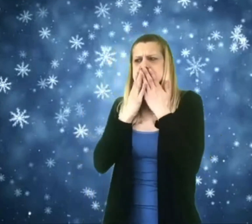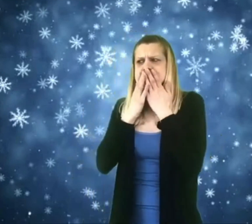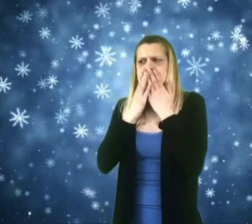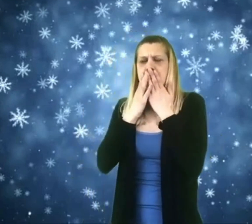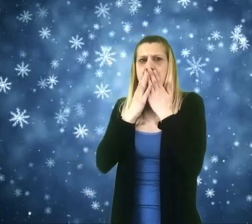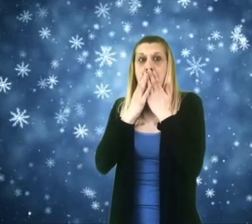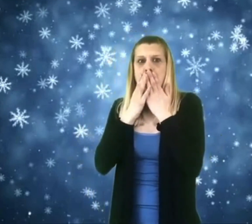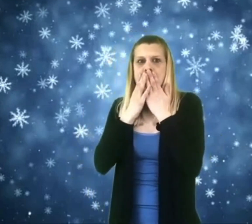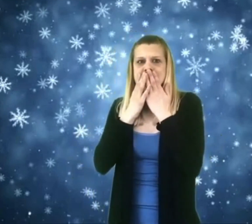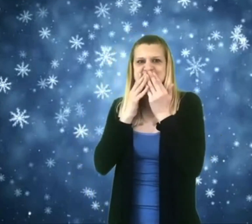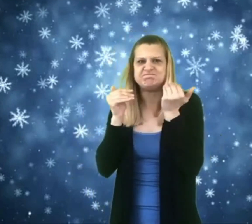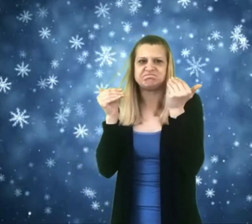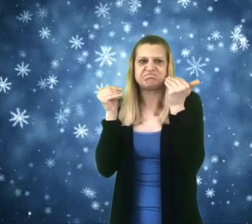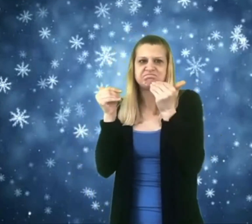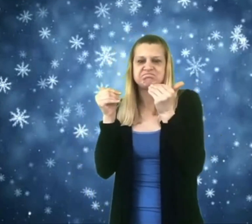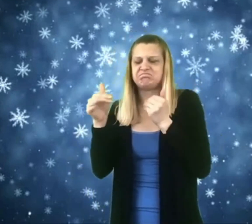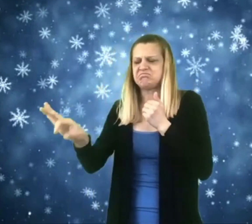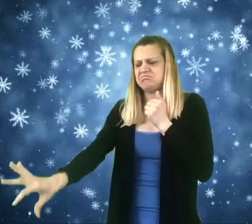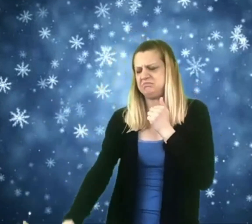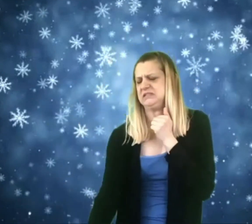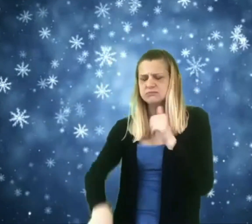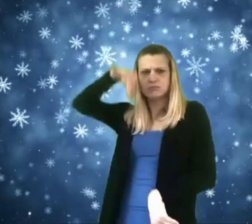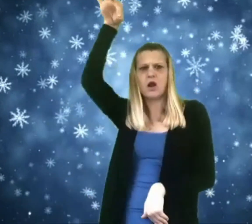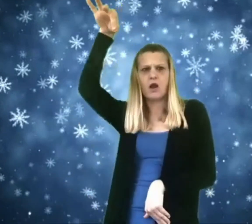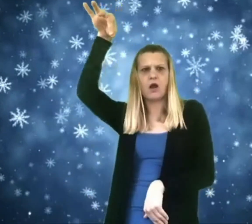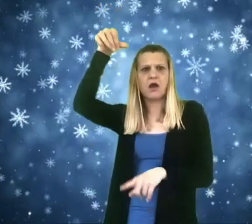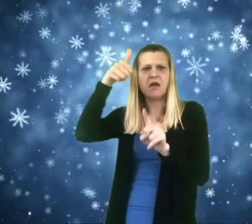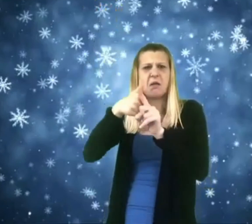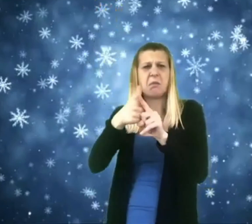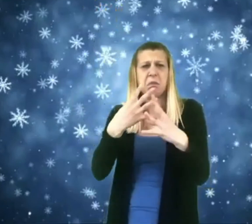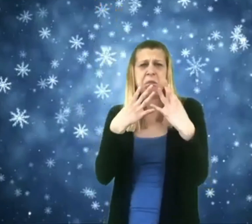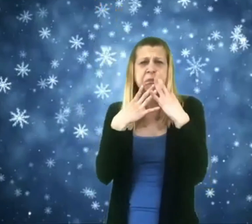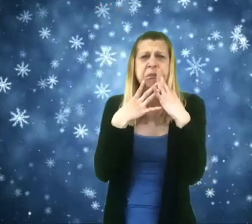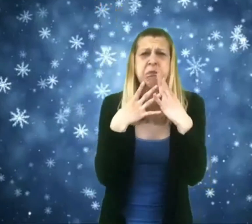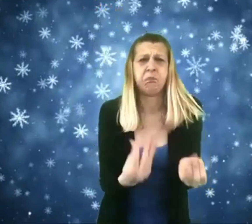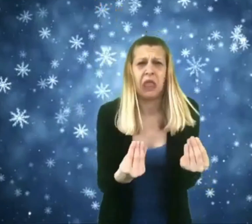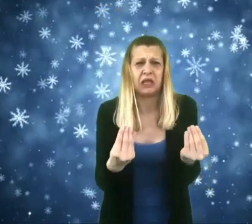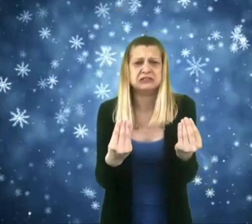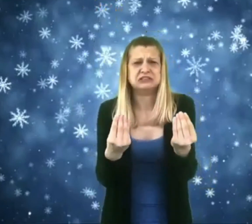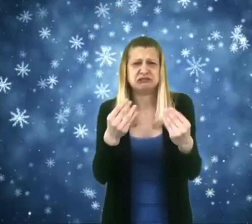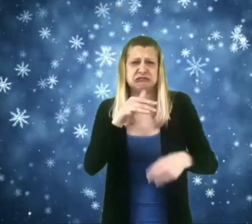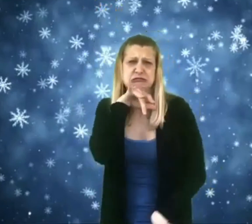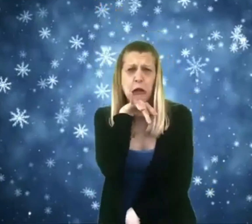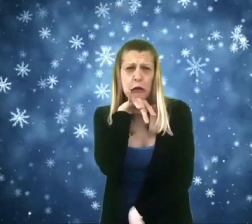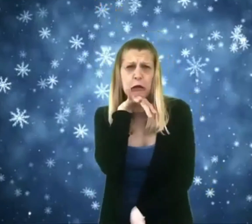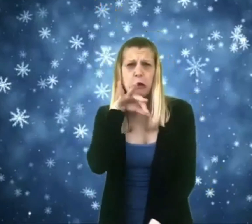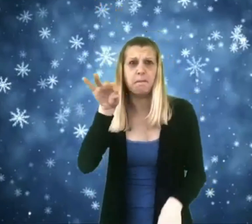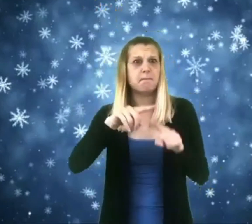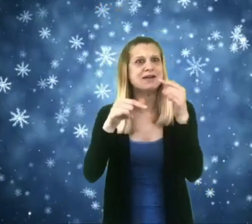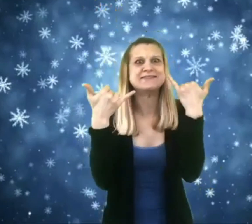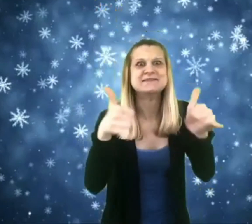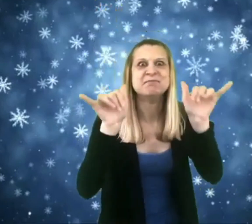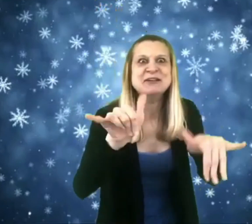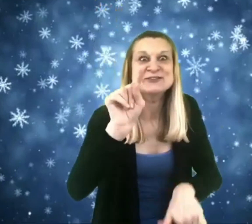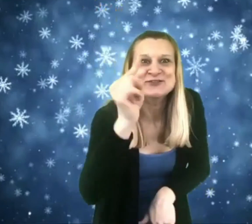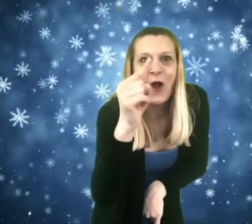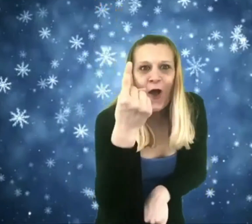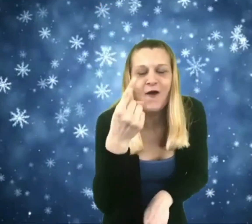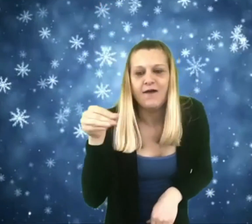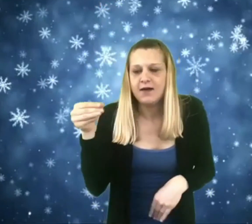Carefully, Charlie picked it up again. It was damp and dirty, but it was a dollar bill!